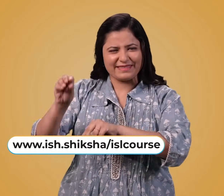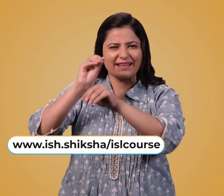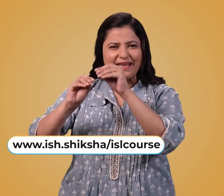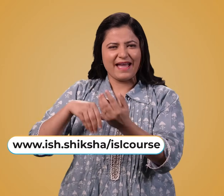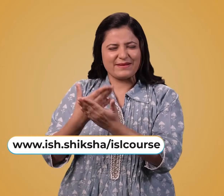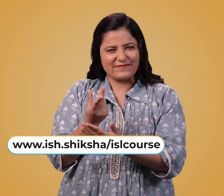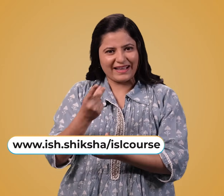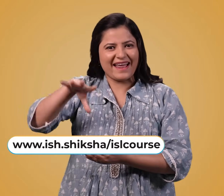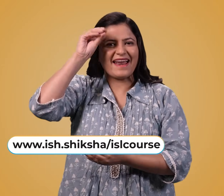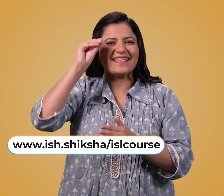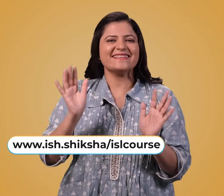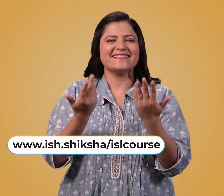Register and enjoy learning!